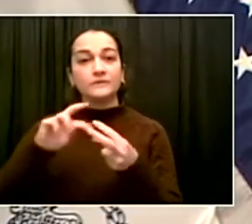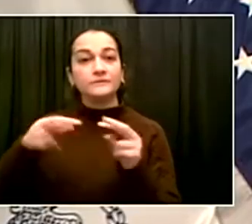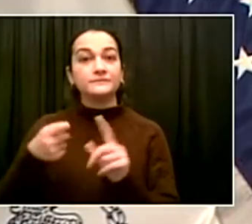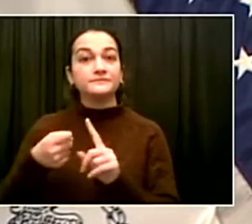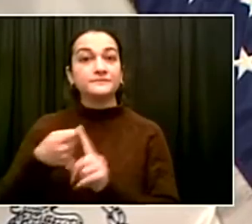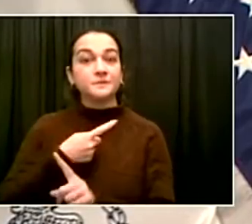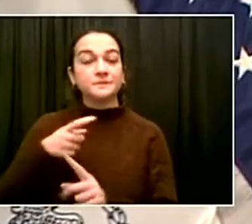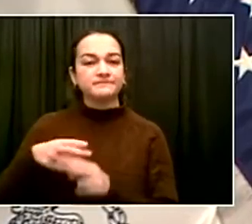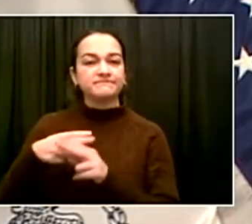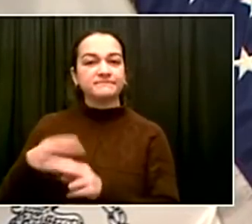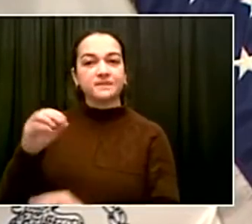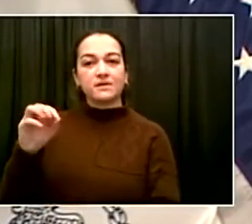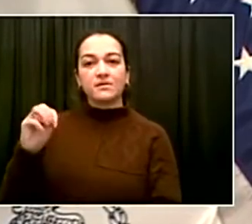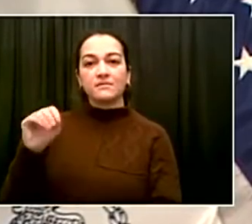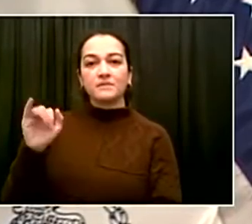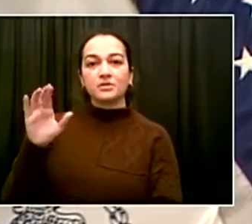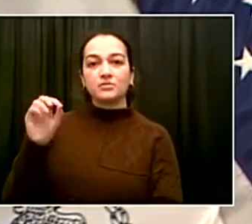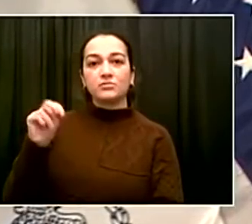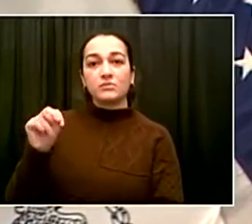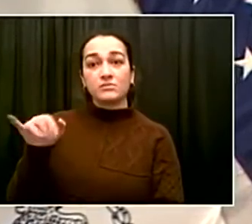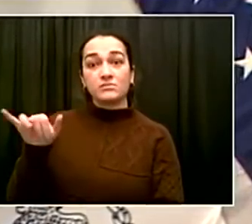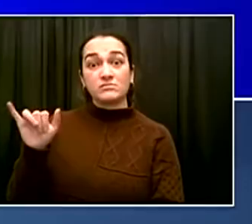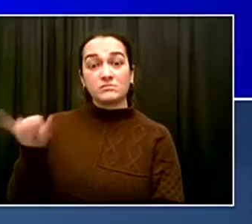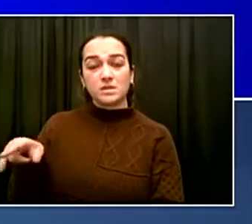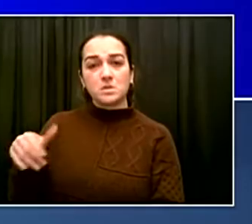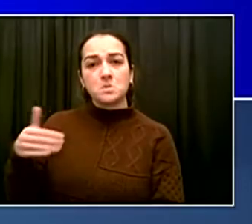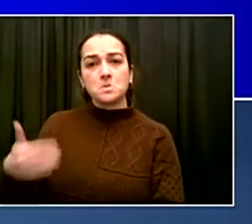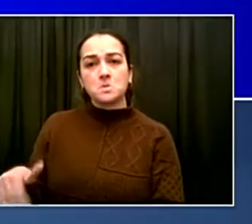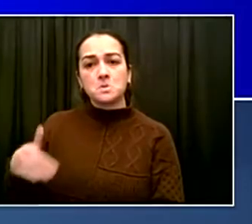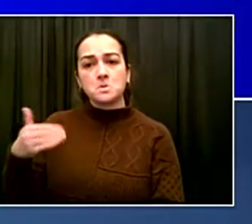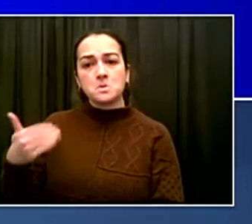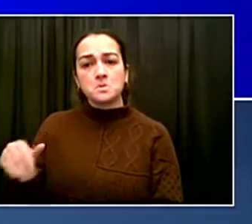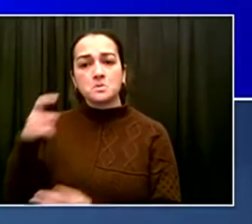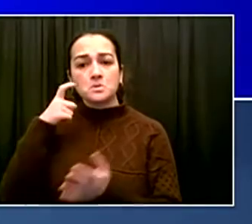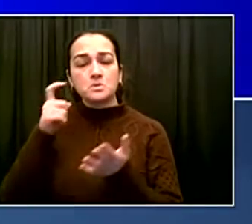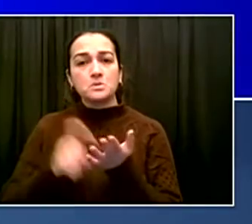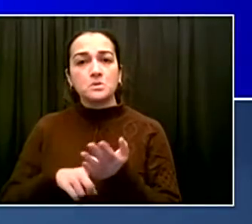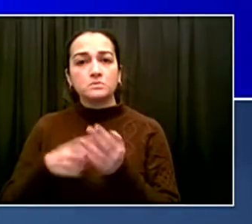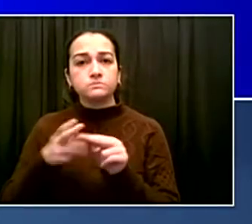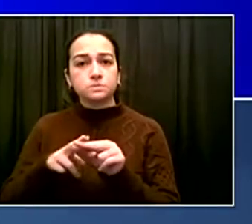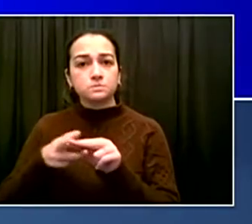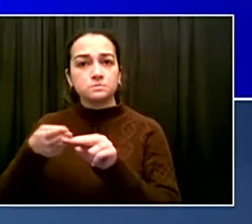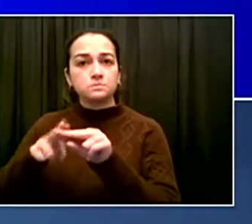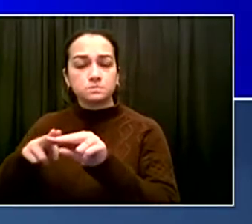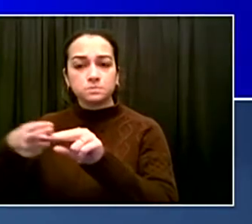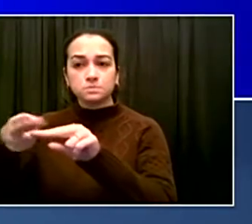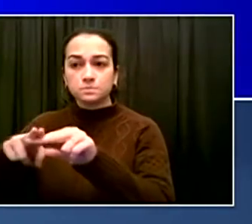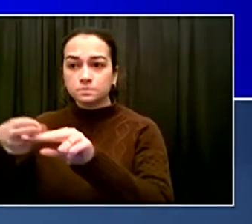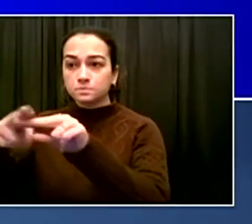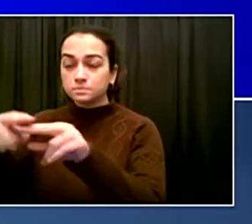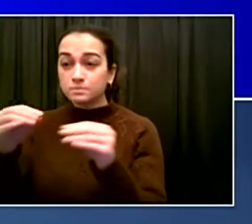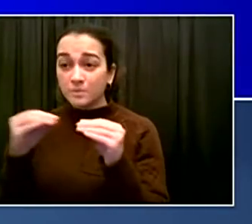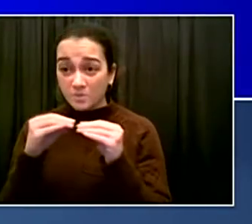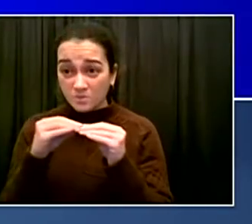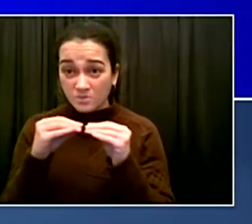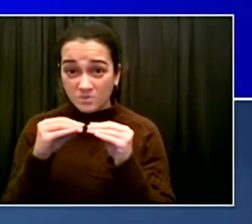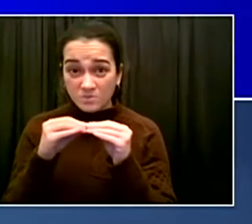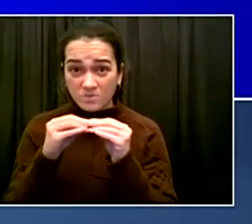THIS IS AN URGENT SITUATION. WE NEED TO ACT URGENTLY.